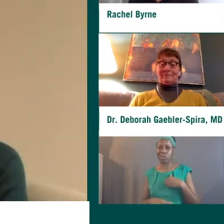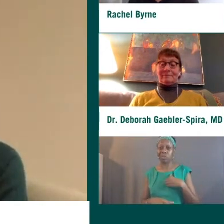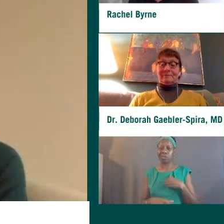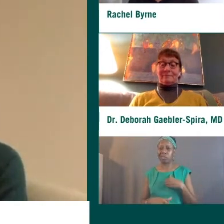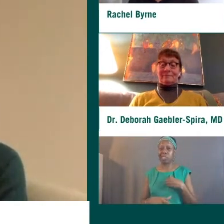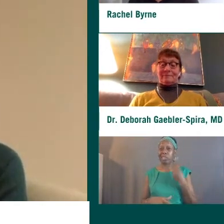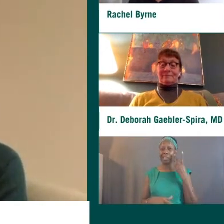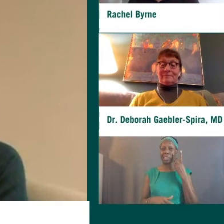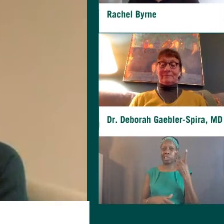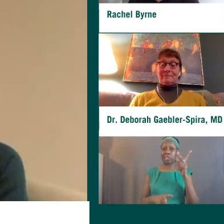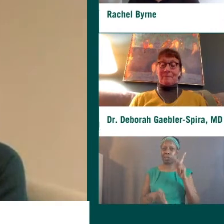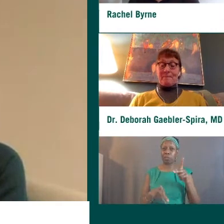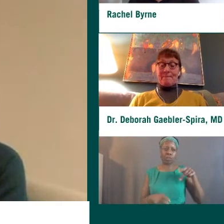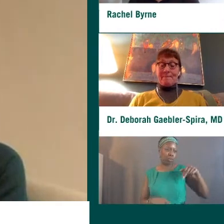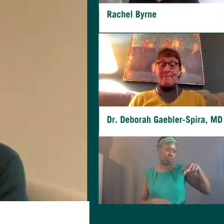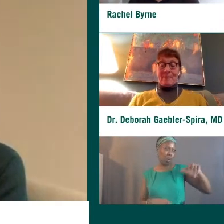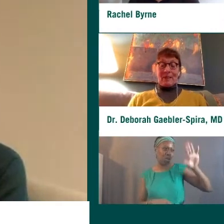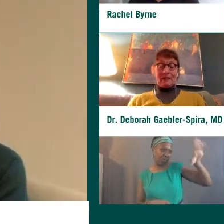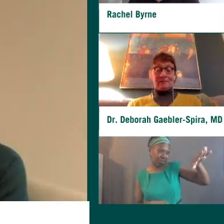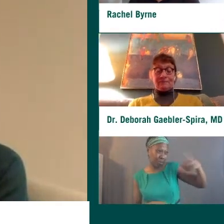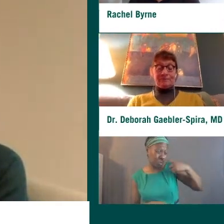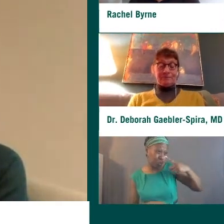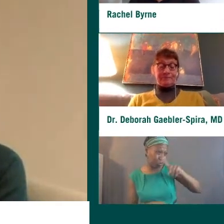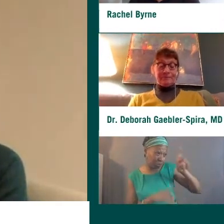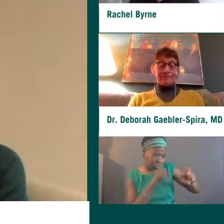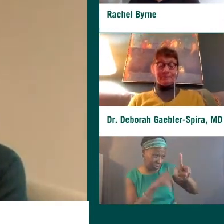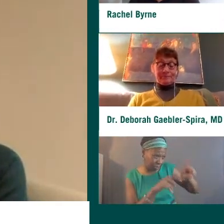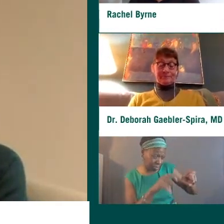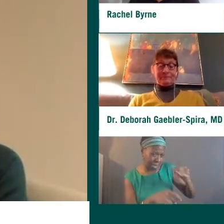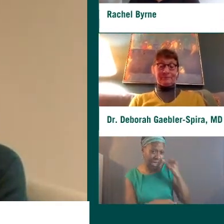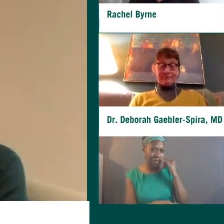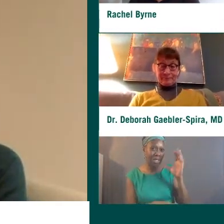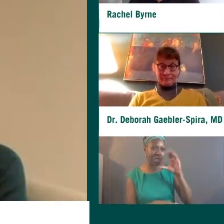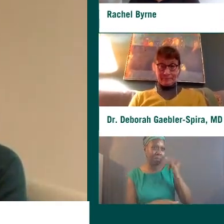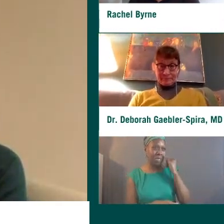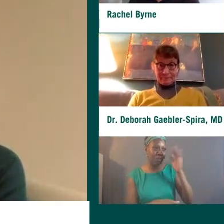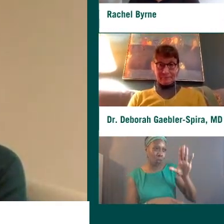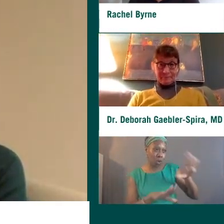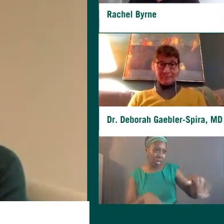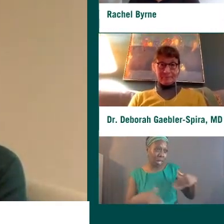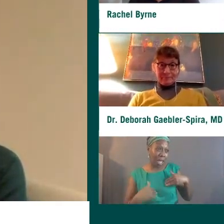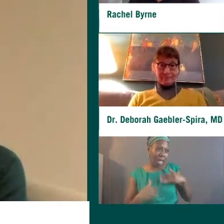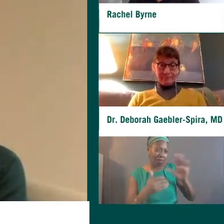If they appear to have a child that had some challenges similar to ours.